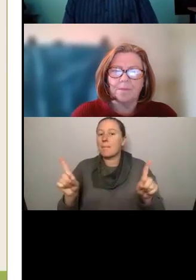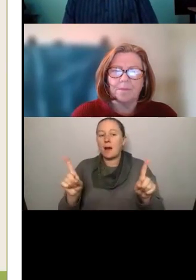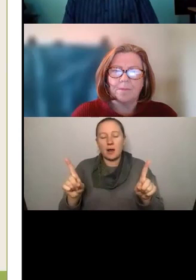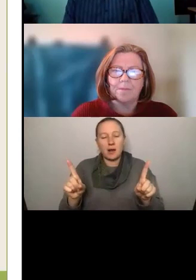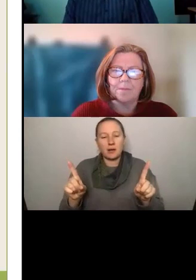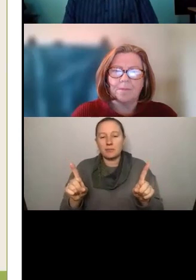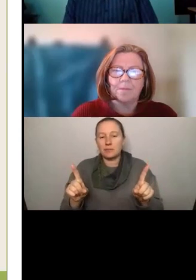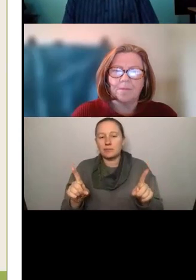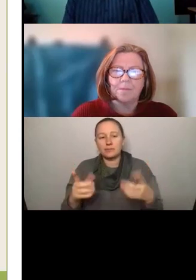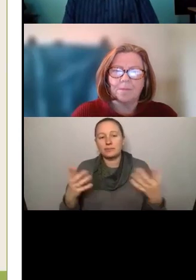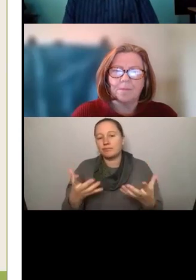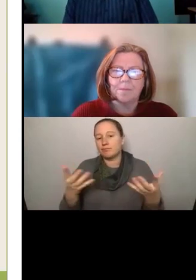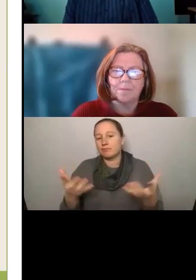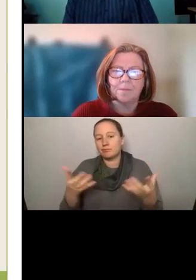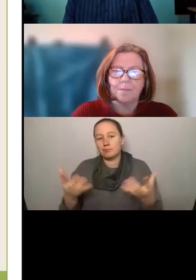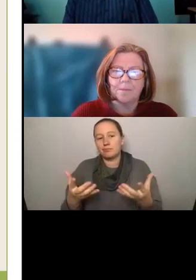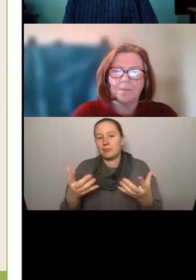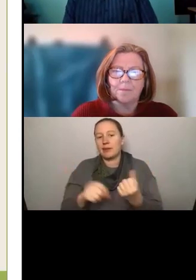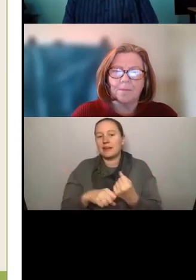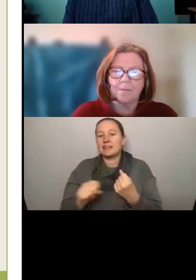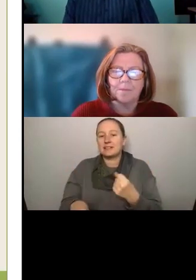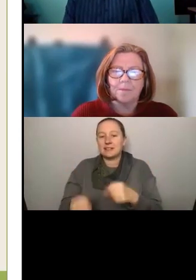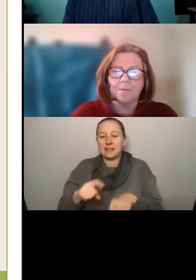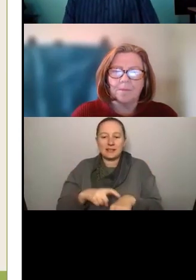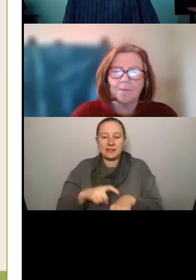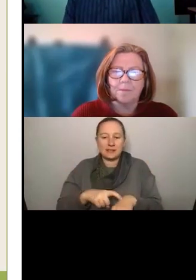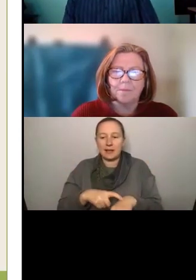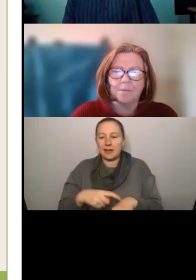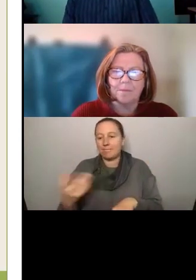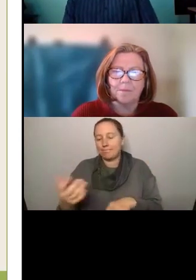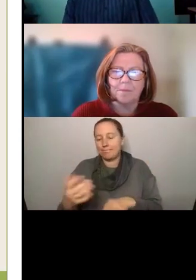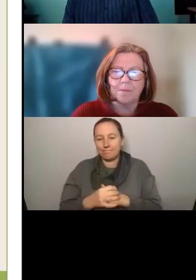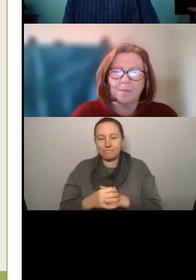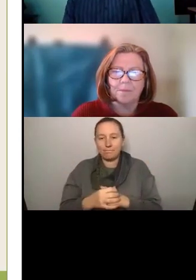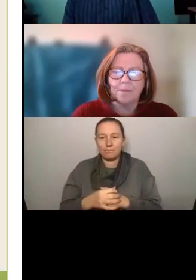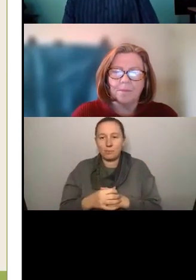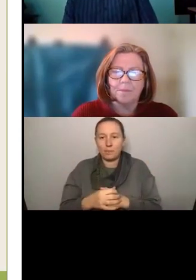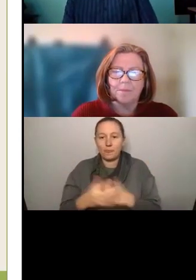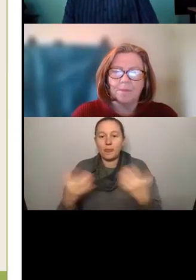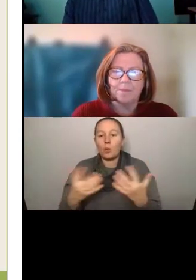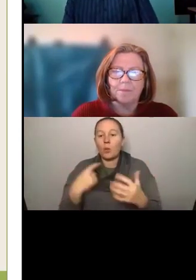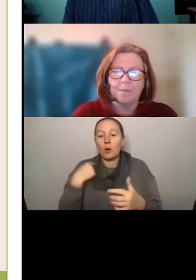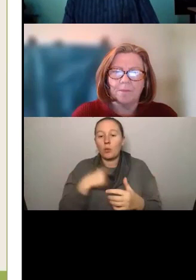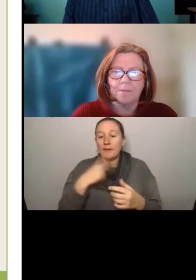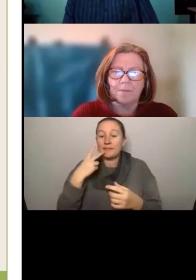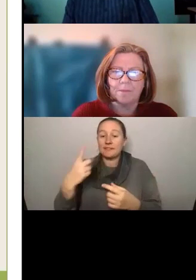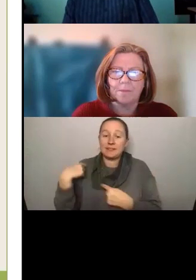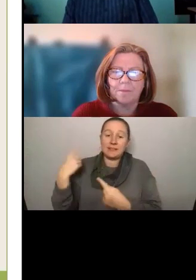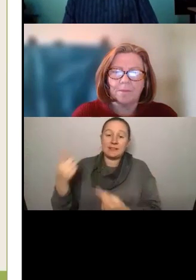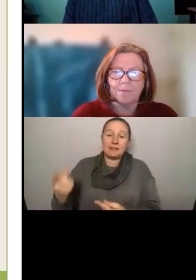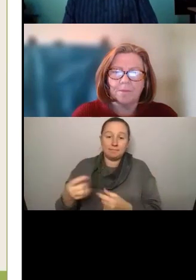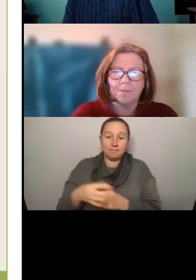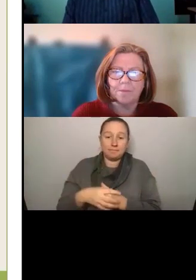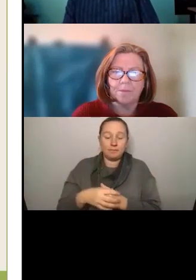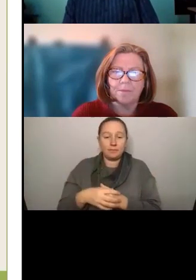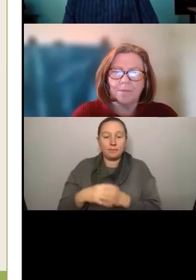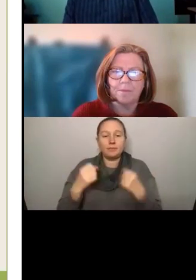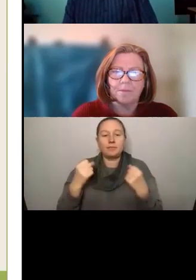for that extended time. What we've been seeing is that a lot of people are extending